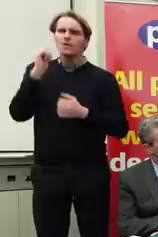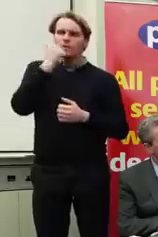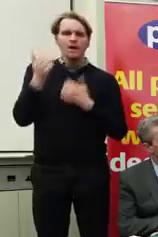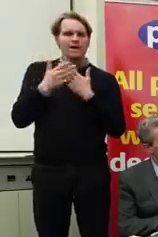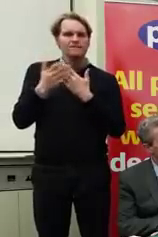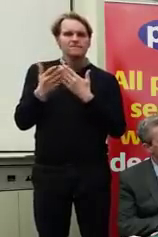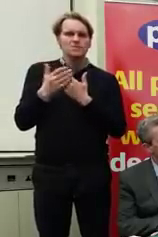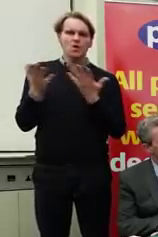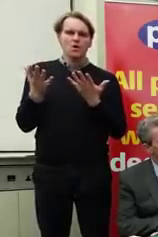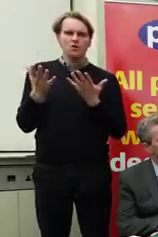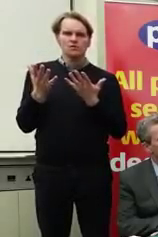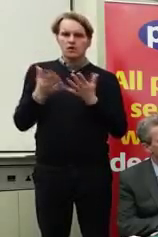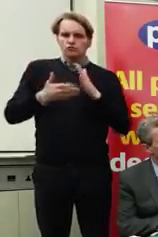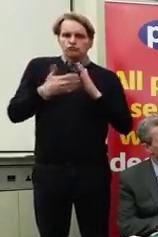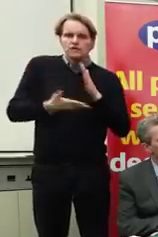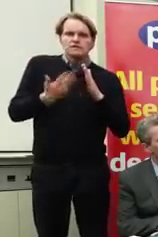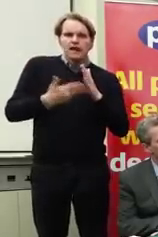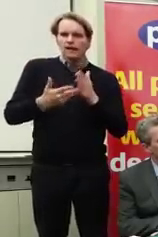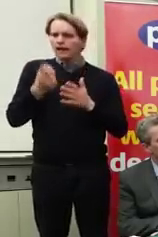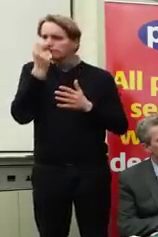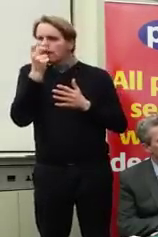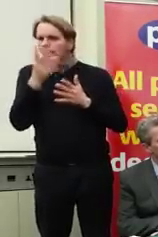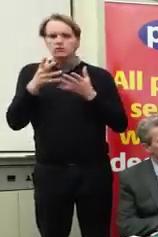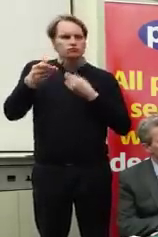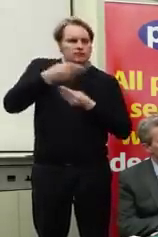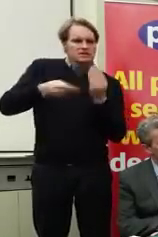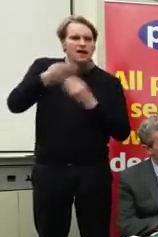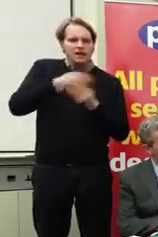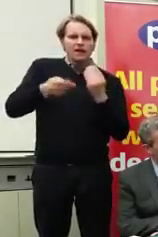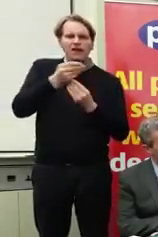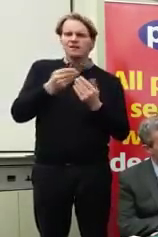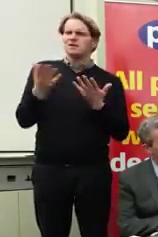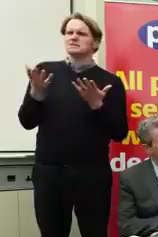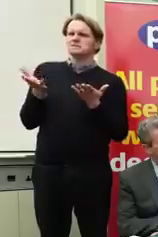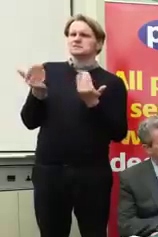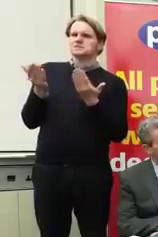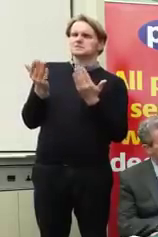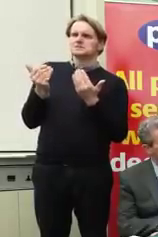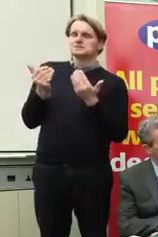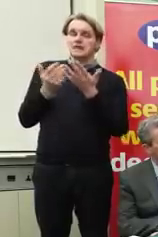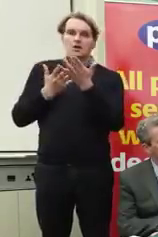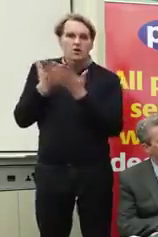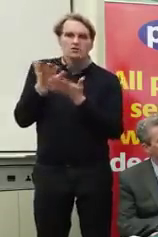this issue about recycling the consultation about recycling the whole range of things like that so it's another round of consultations I think